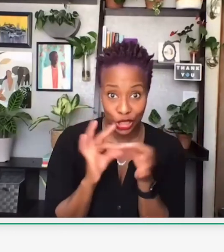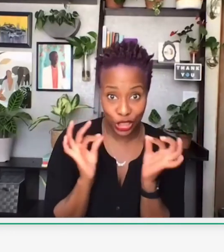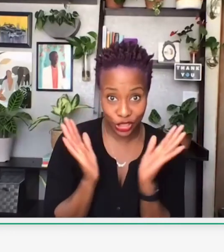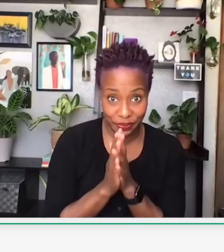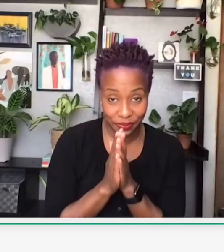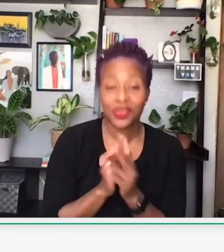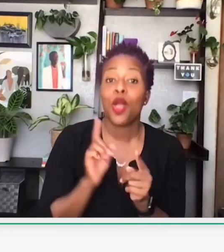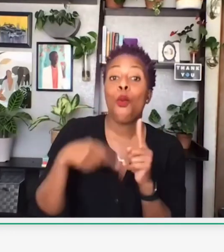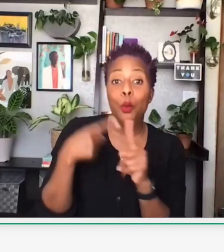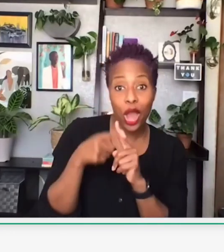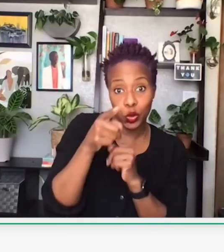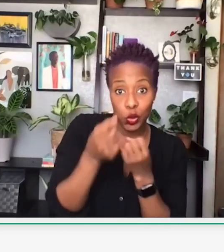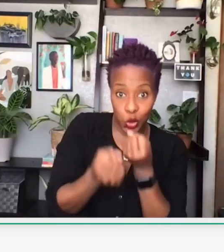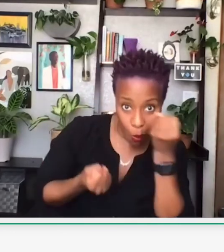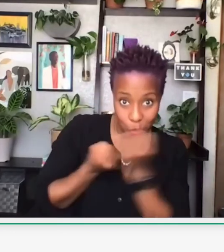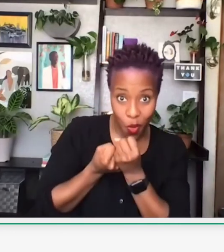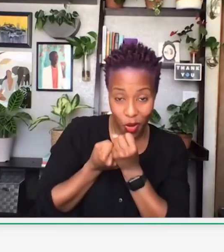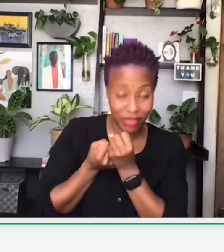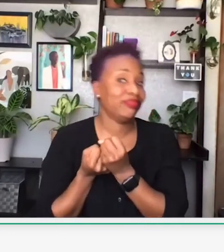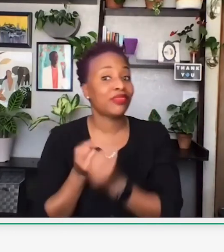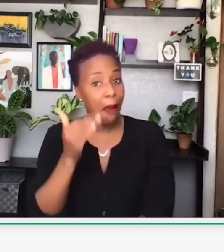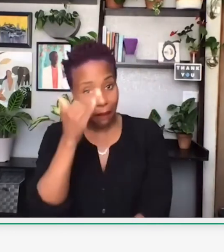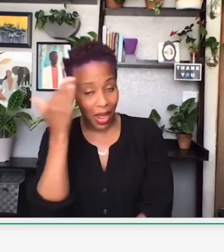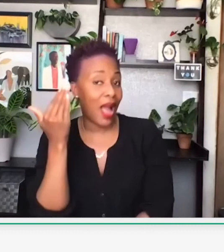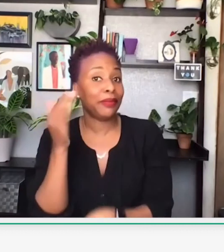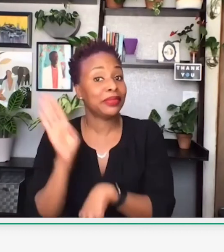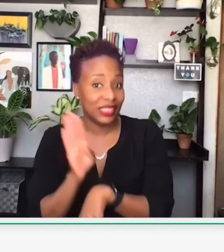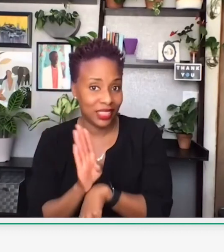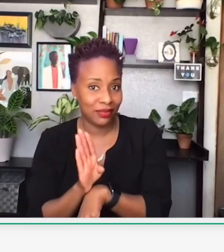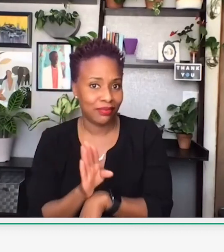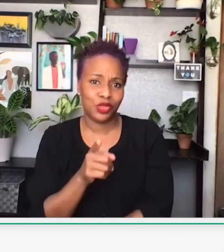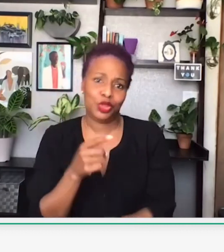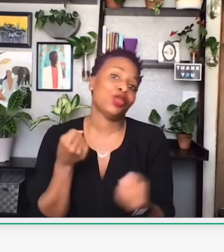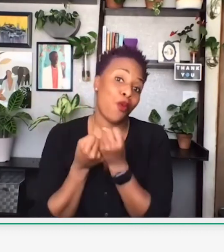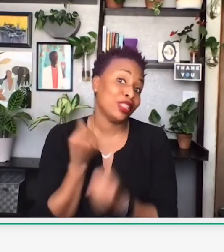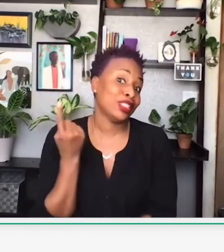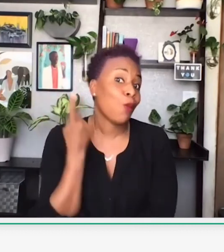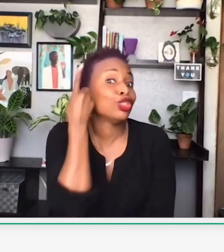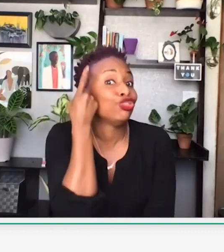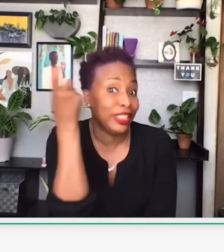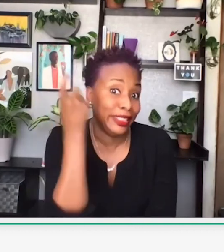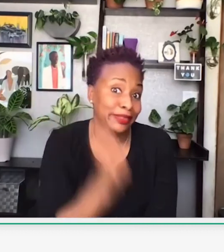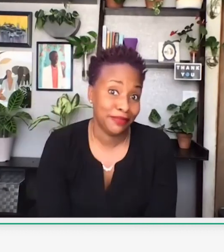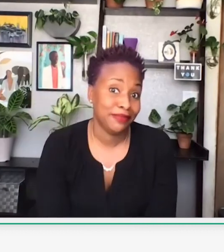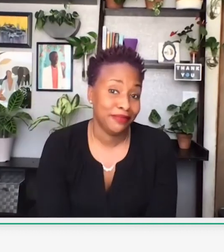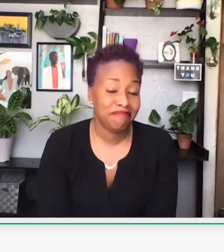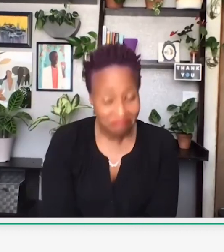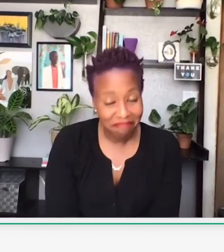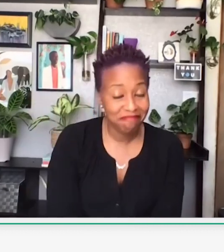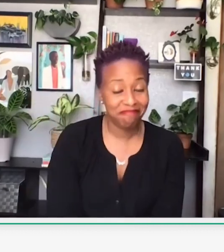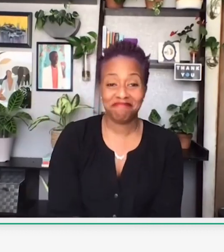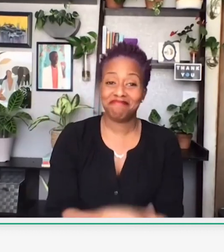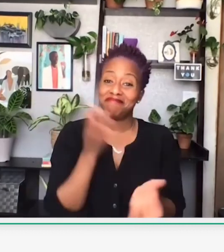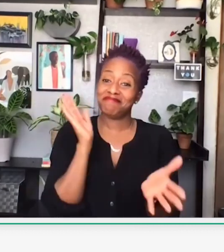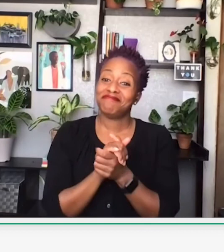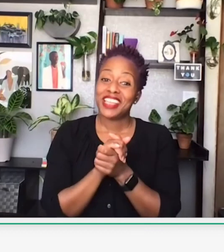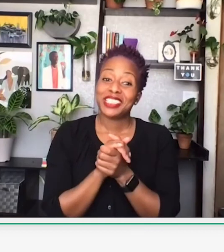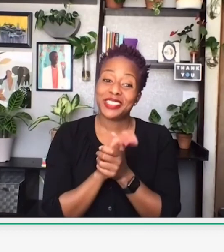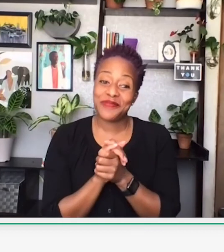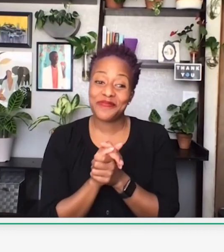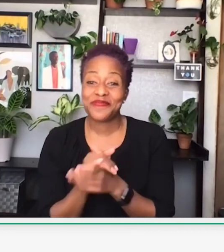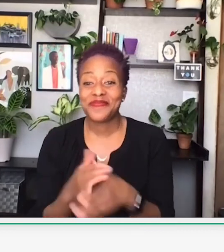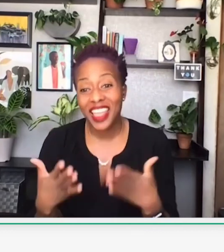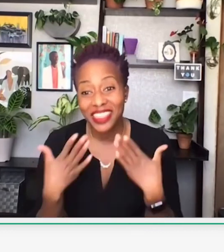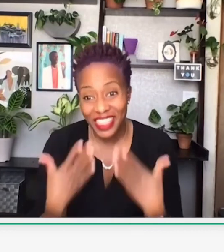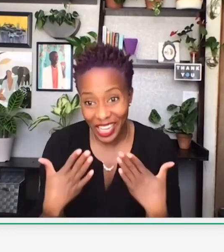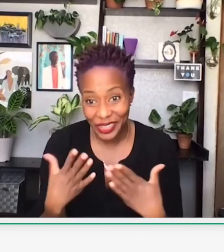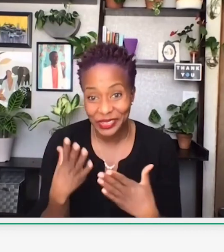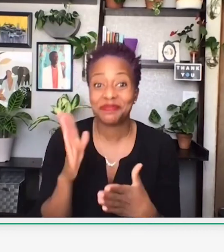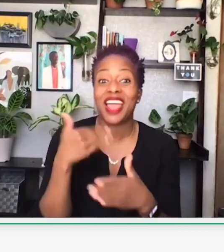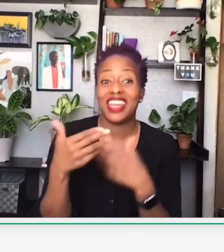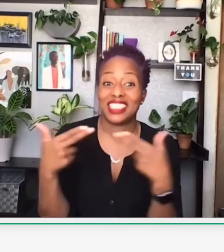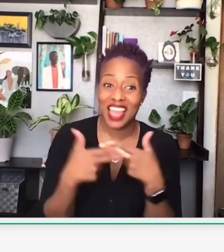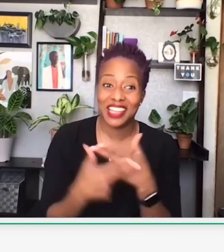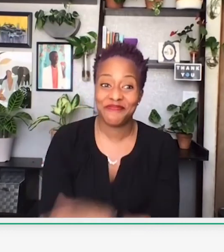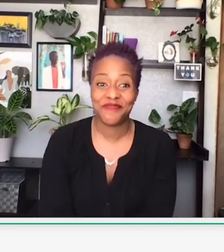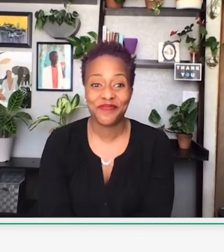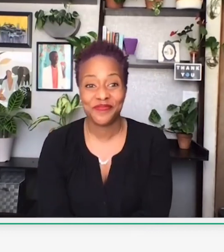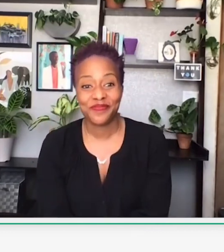honorary mention to Nakia Smith. “Who you give your money to is who you give